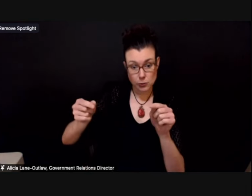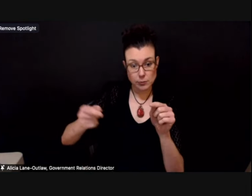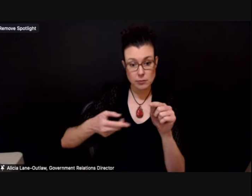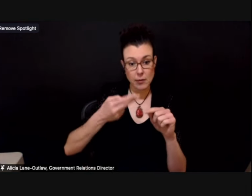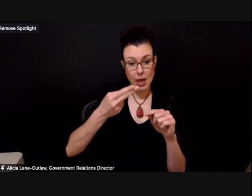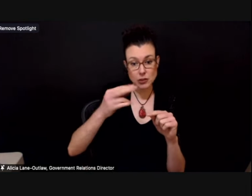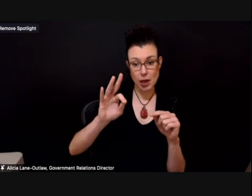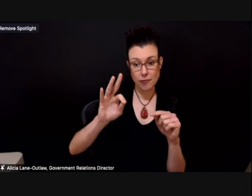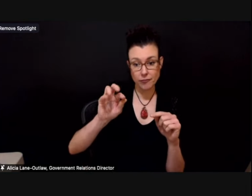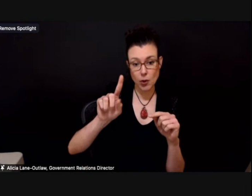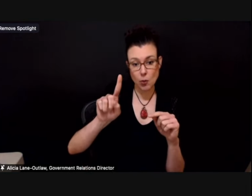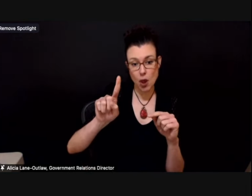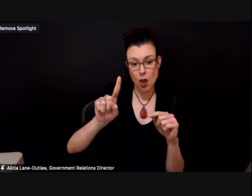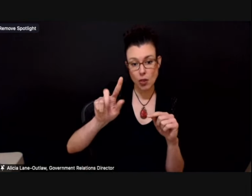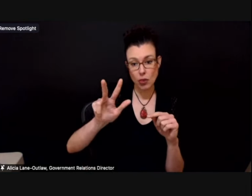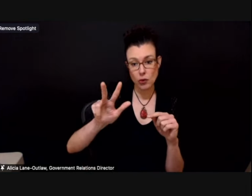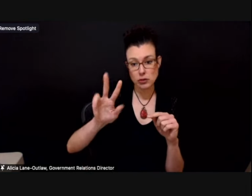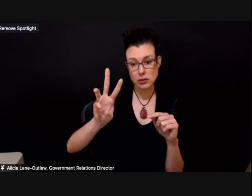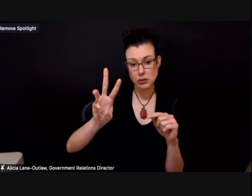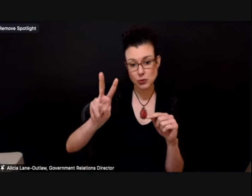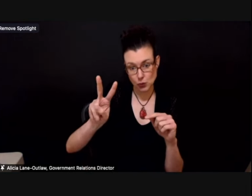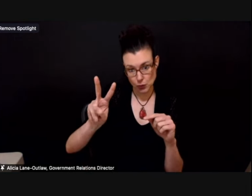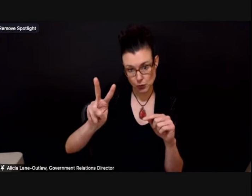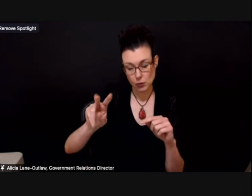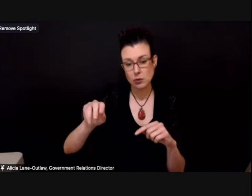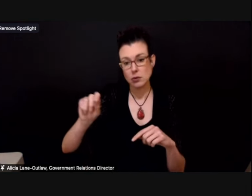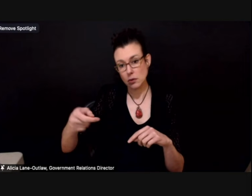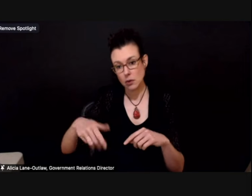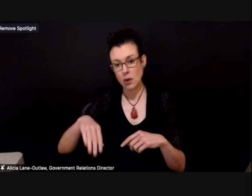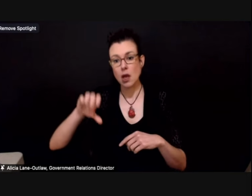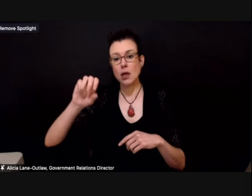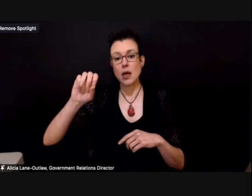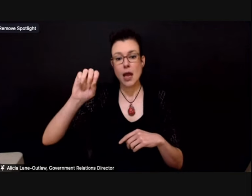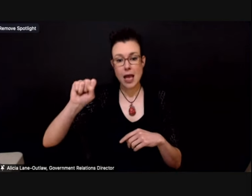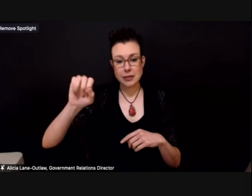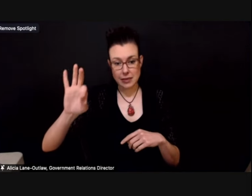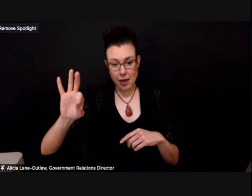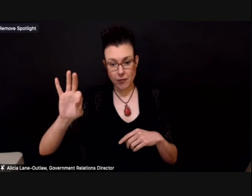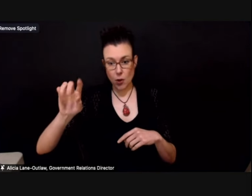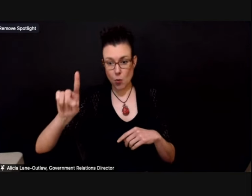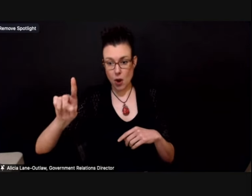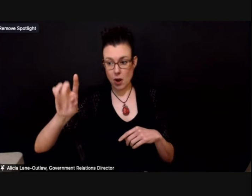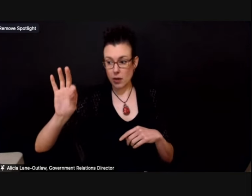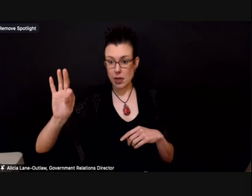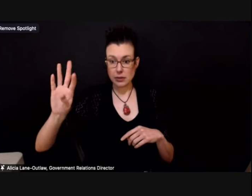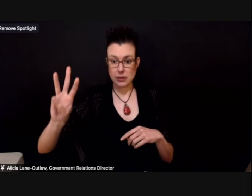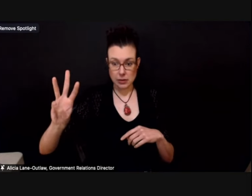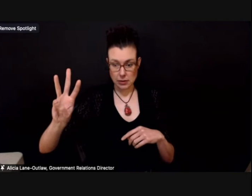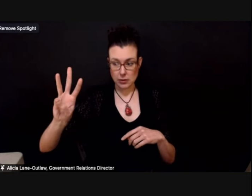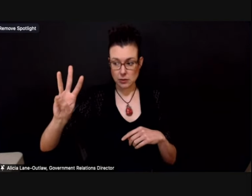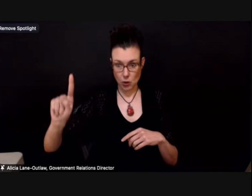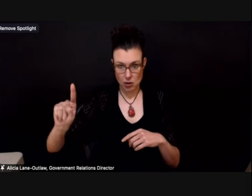the bills. The numbers are HF1362, SF1961.